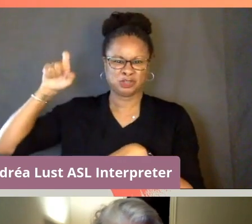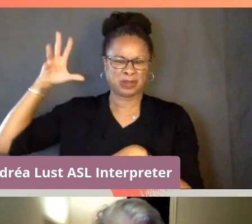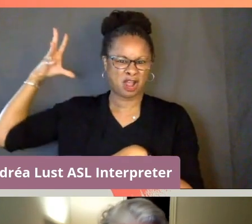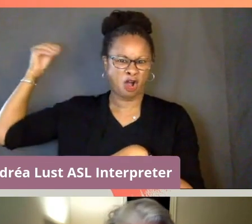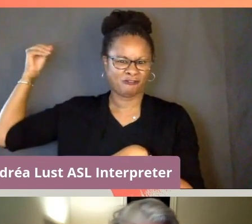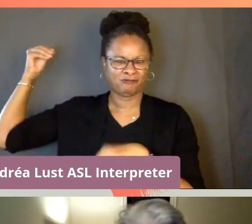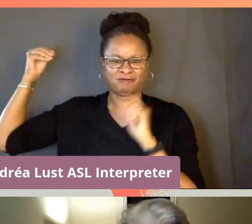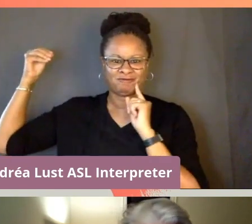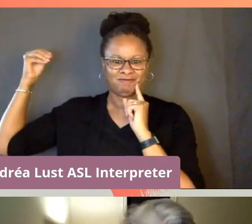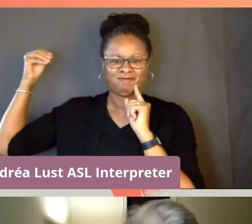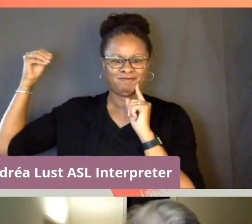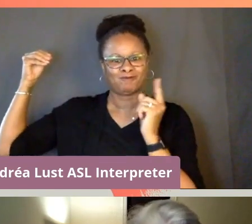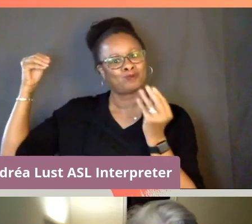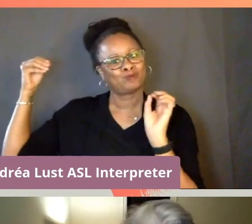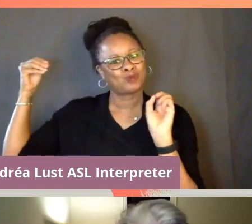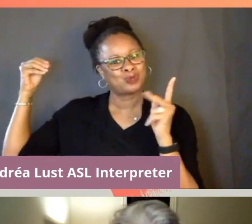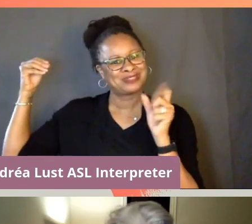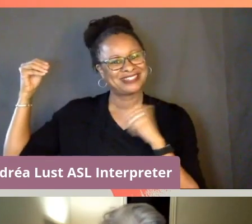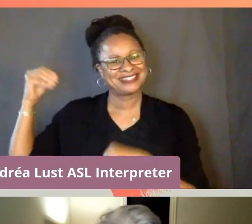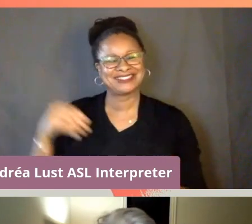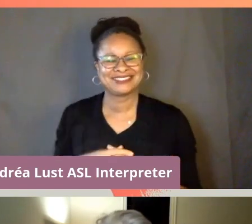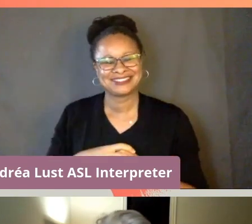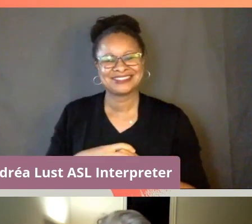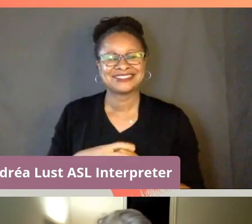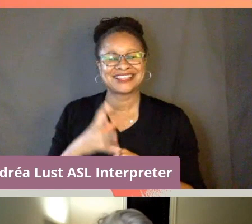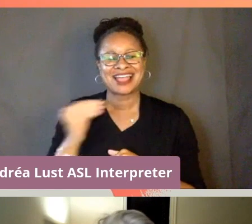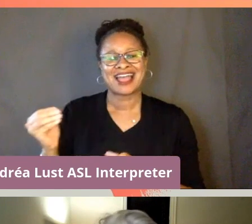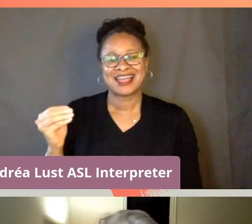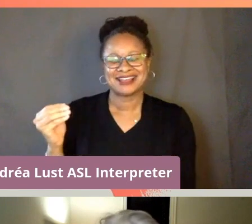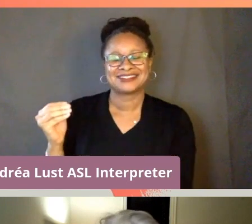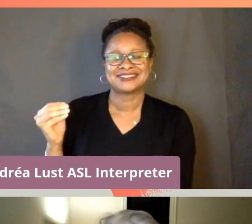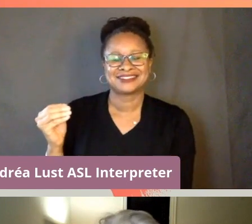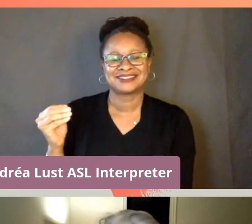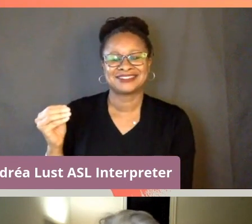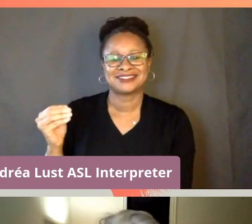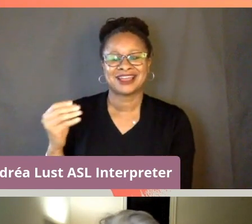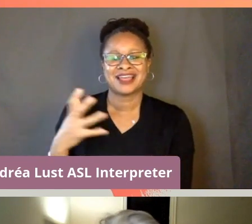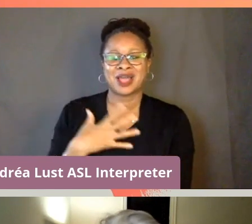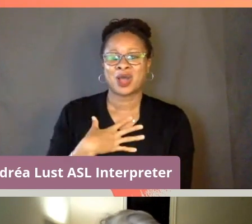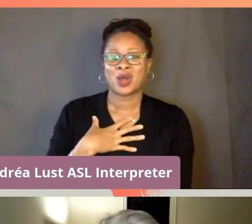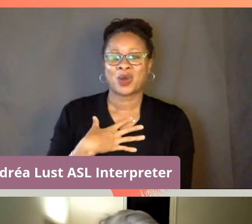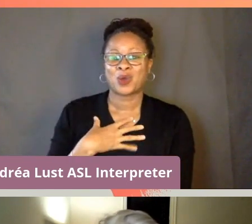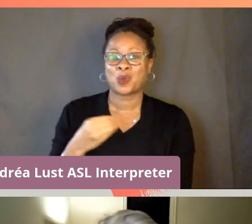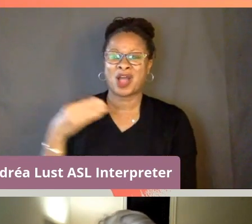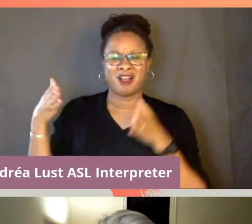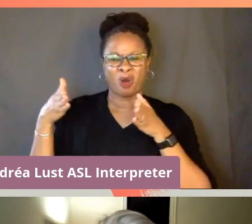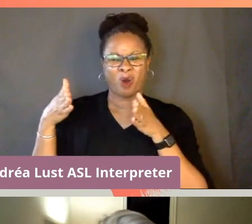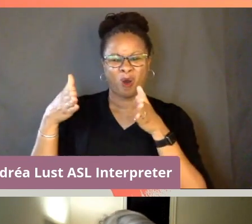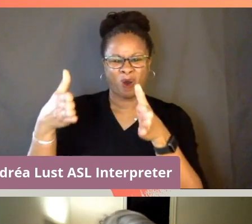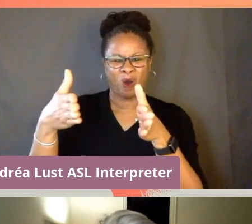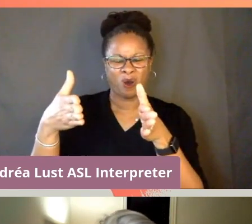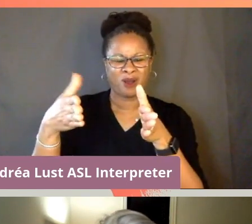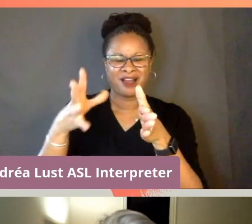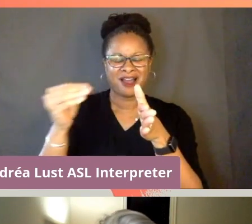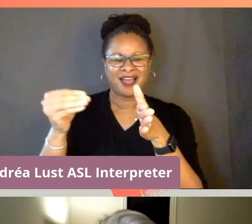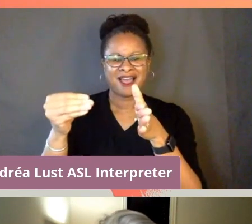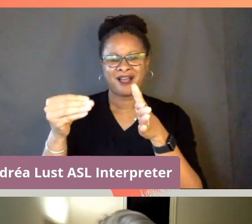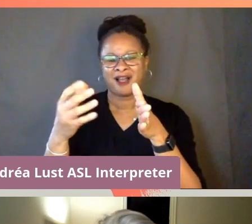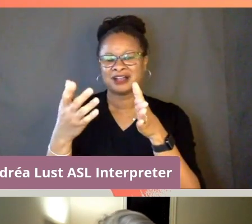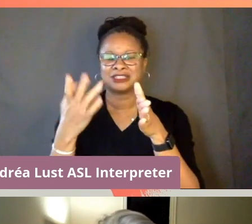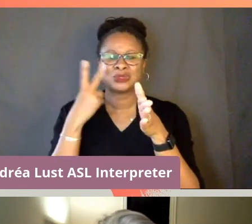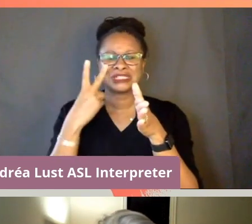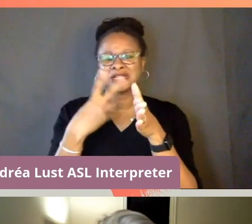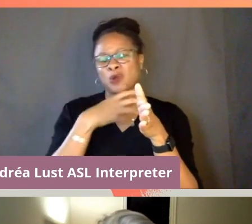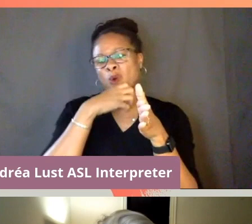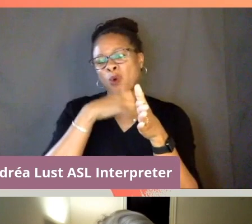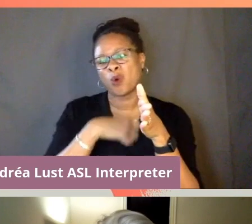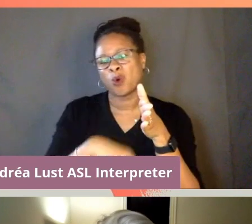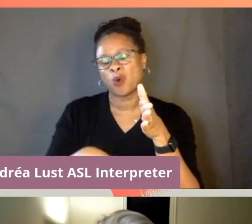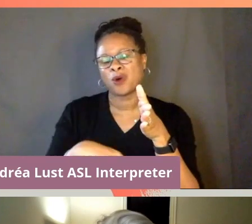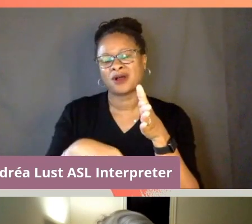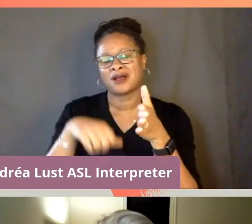And a white hallway at the edge of an old school Film